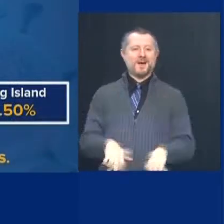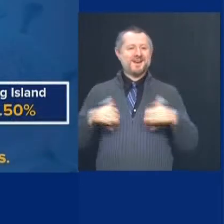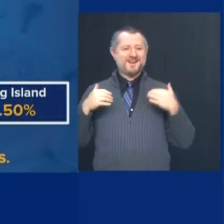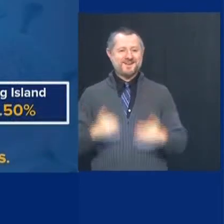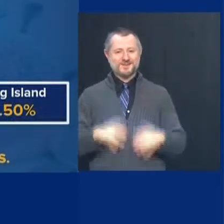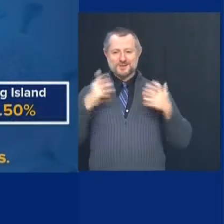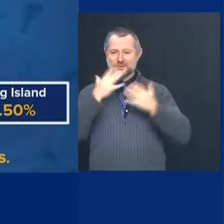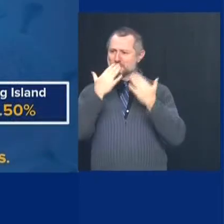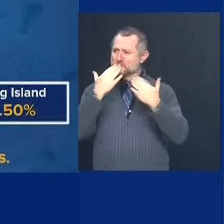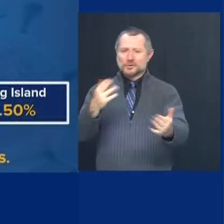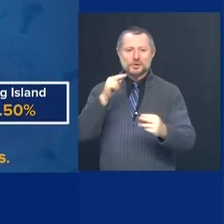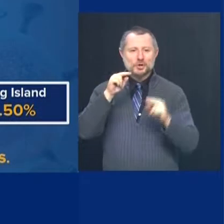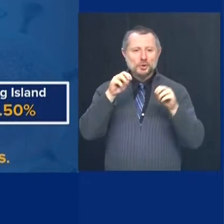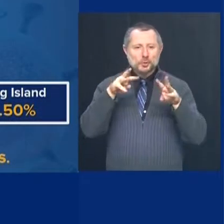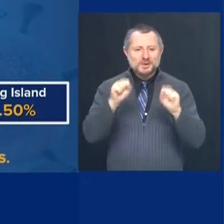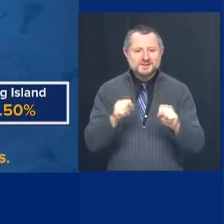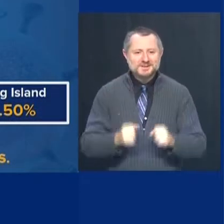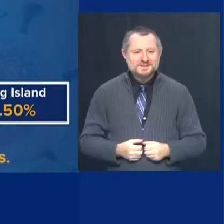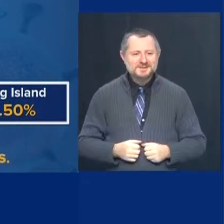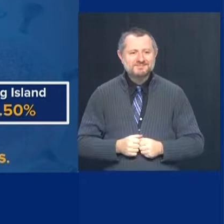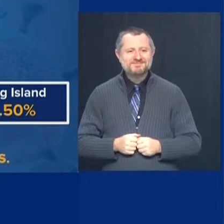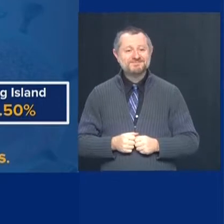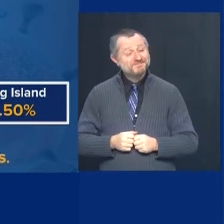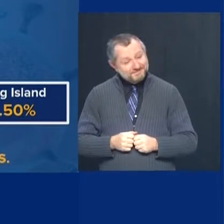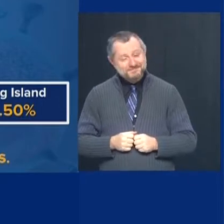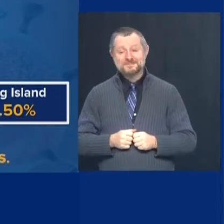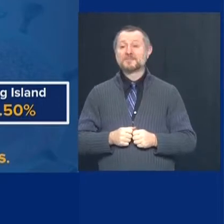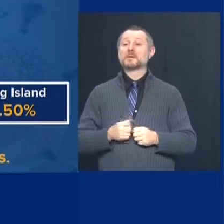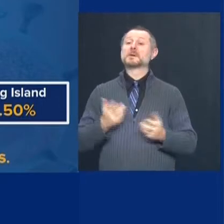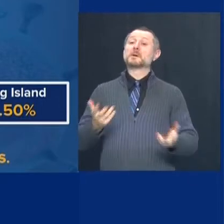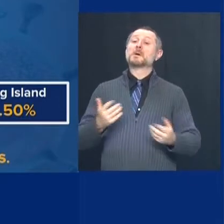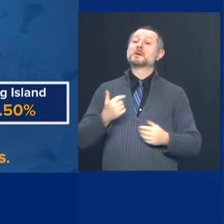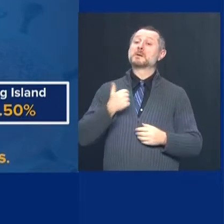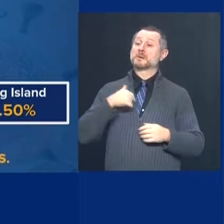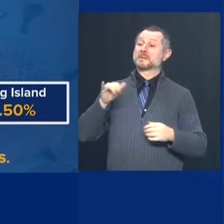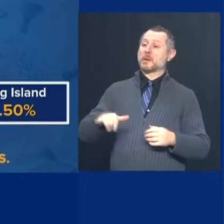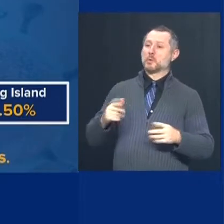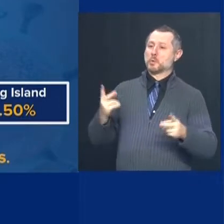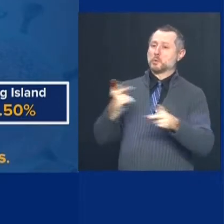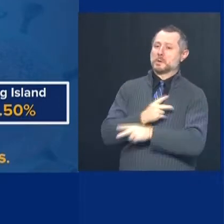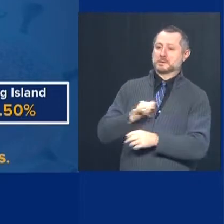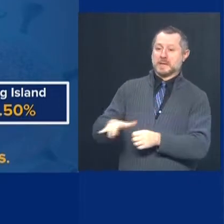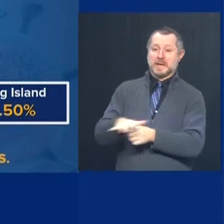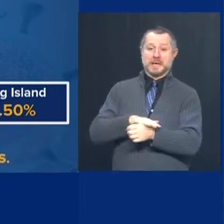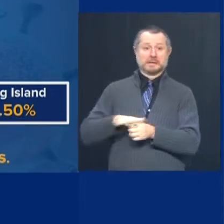NEW YORK. THEY DON'T HAVE THE DENSITY, ET CETERA.